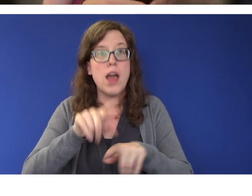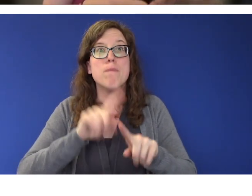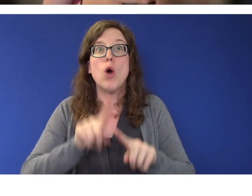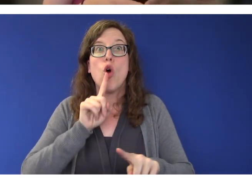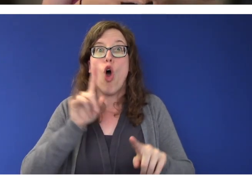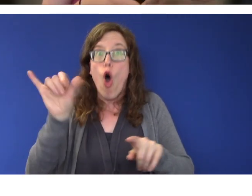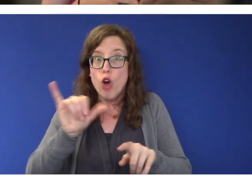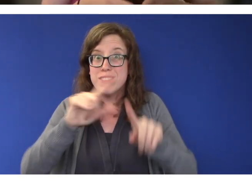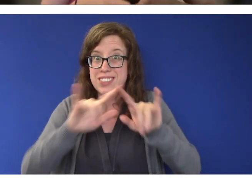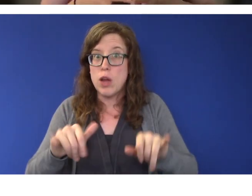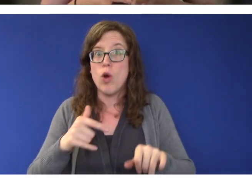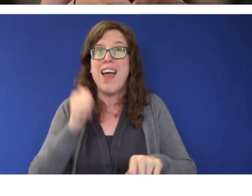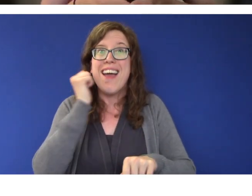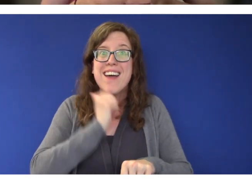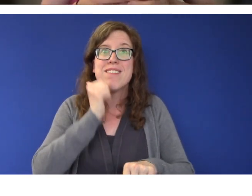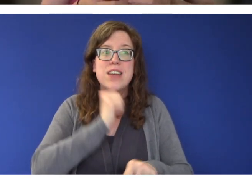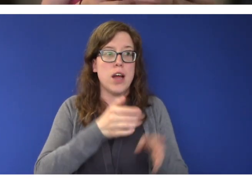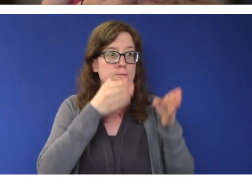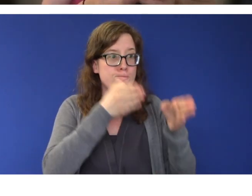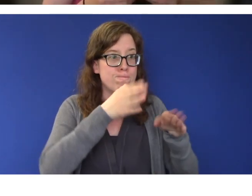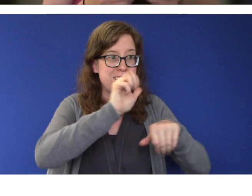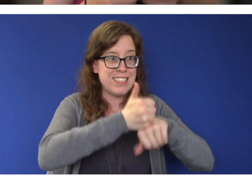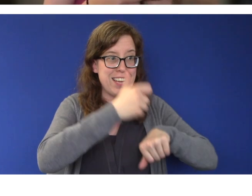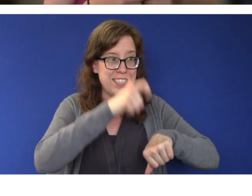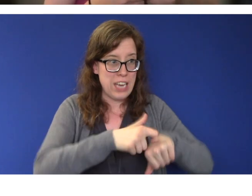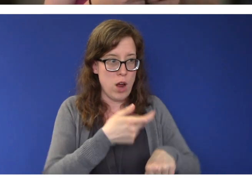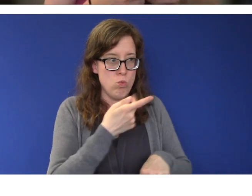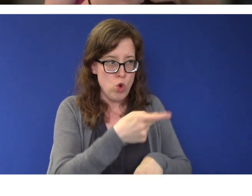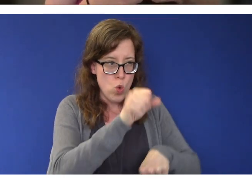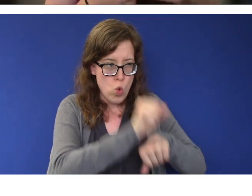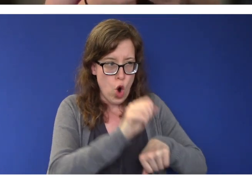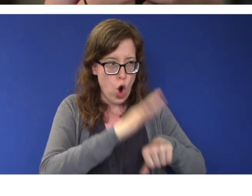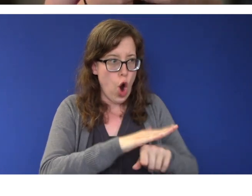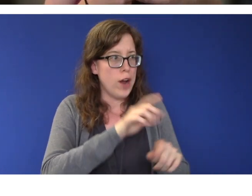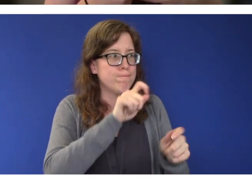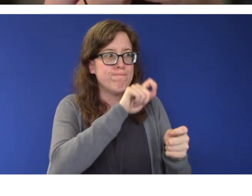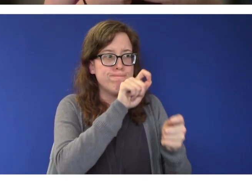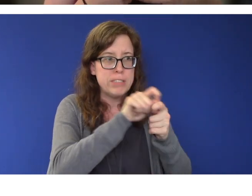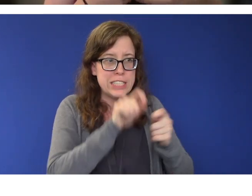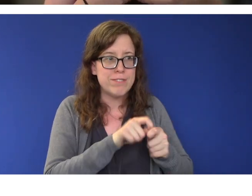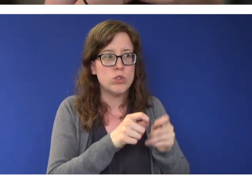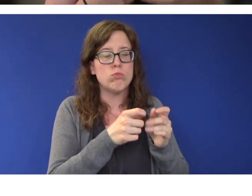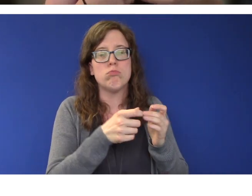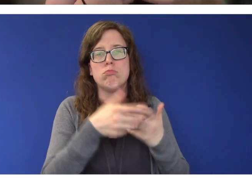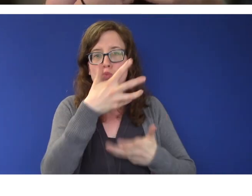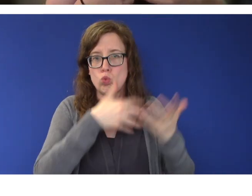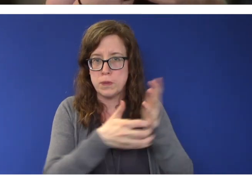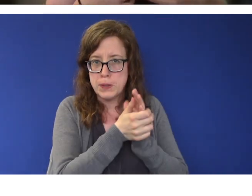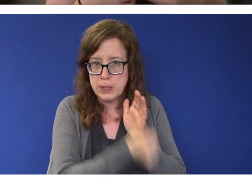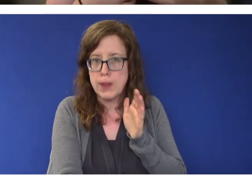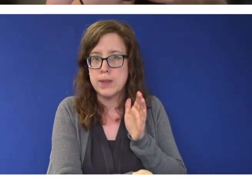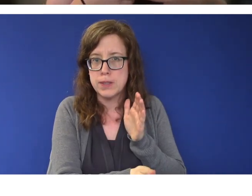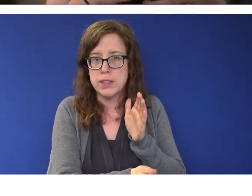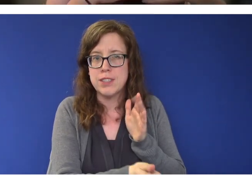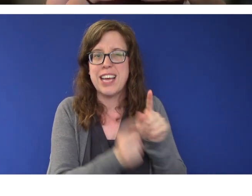time every single day to start working on these social skills and to really address some of the